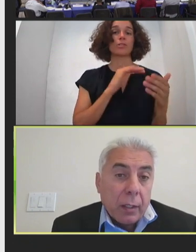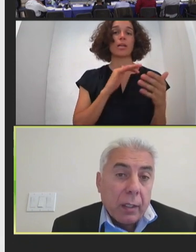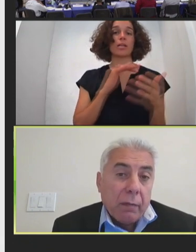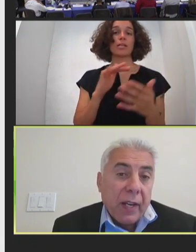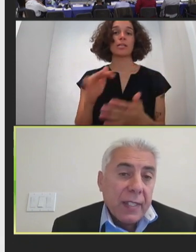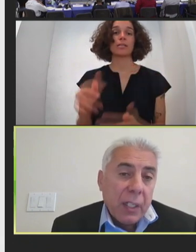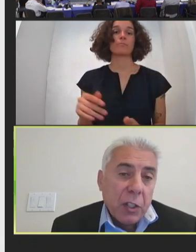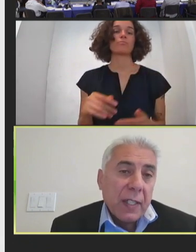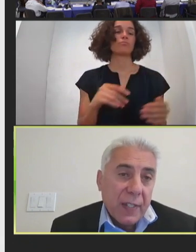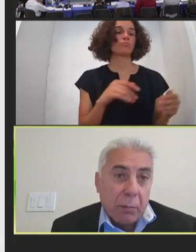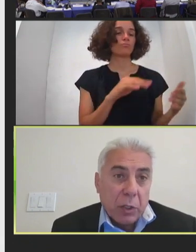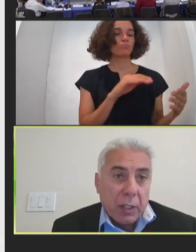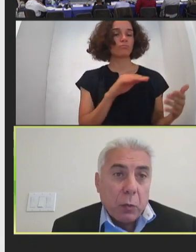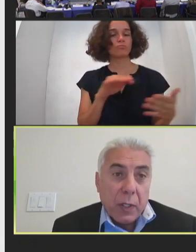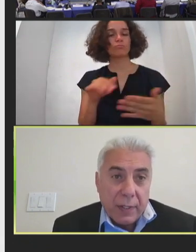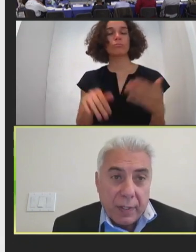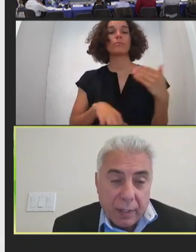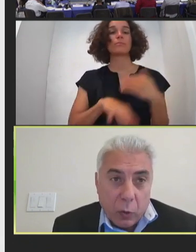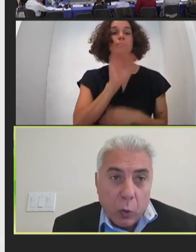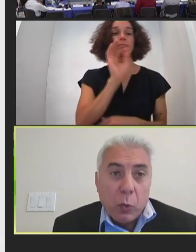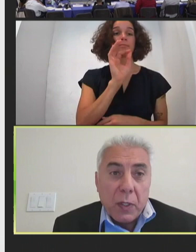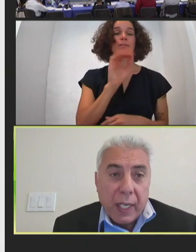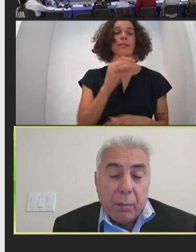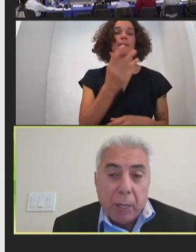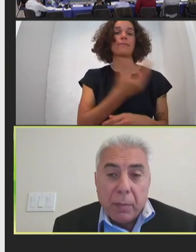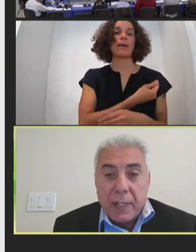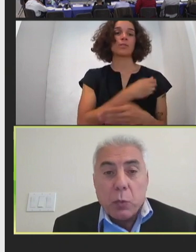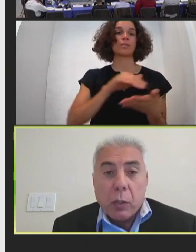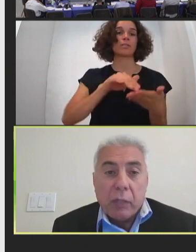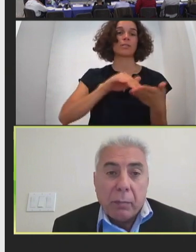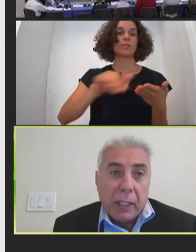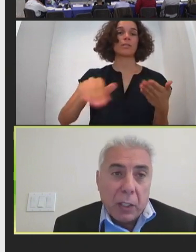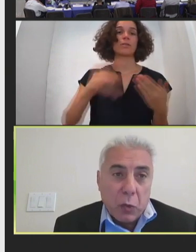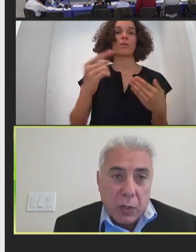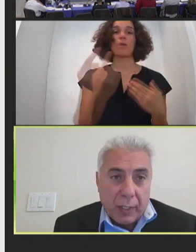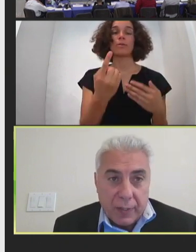the vaccination exemption was -- always came up as one of the main issues that is